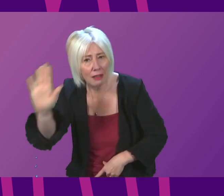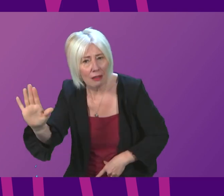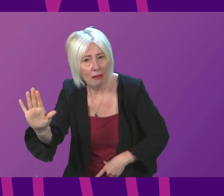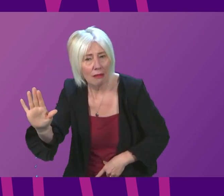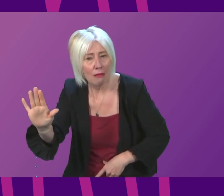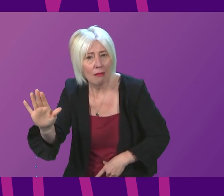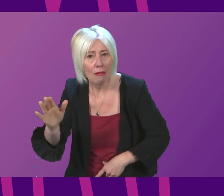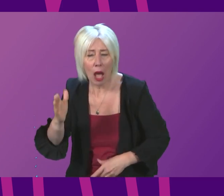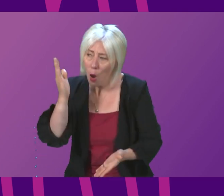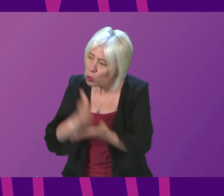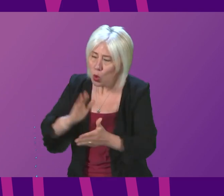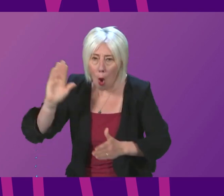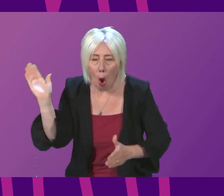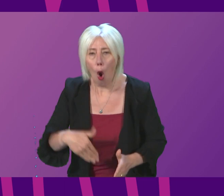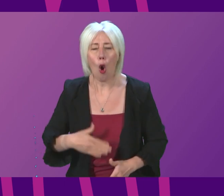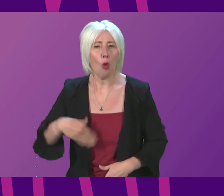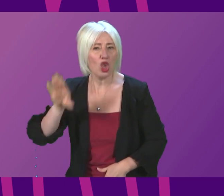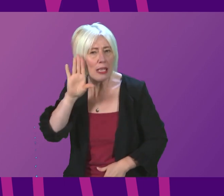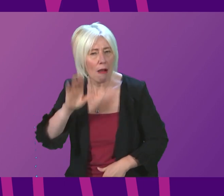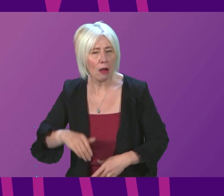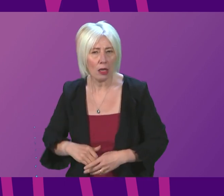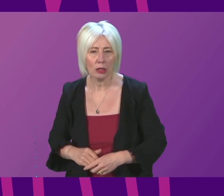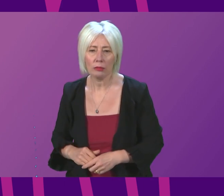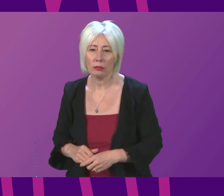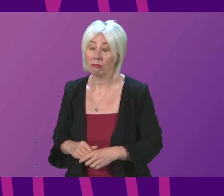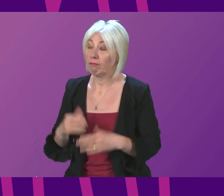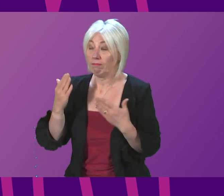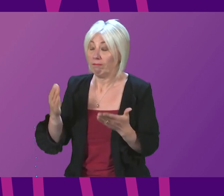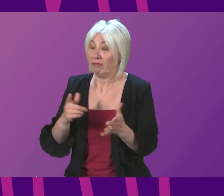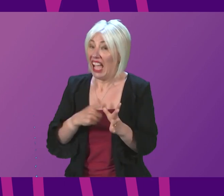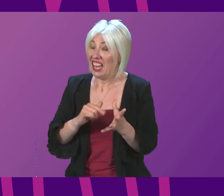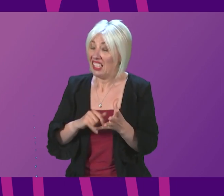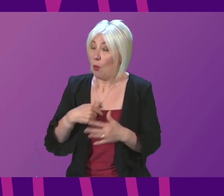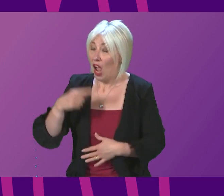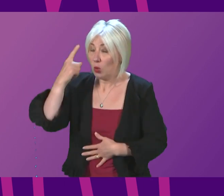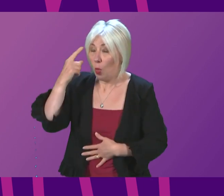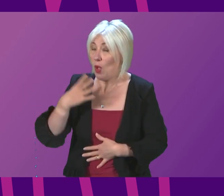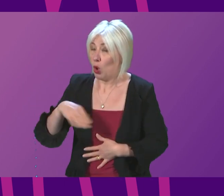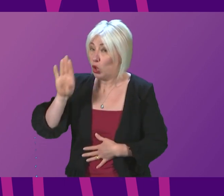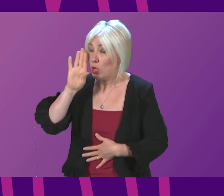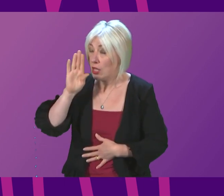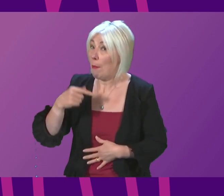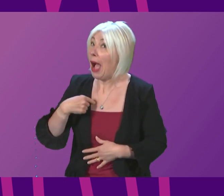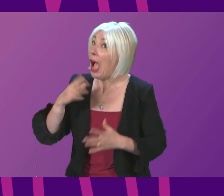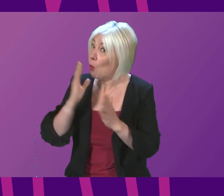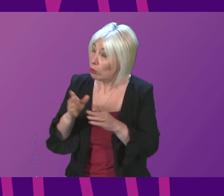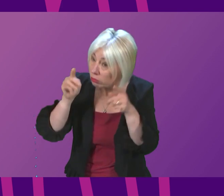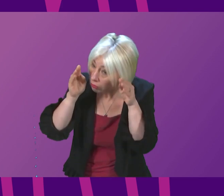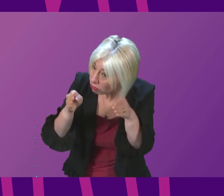we would all like to hear what is being said. I am not sure that Anas Sarwar will want to hear this, but I certainly want him to hear it.